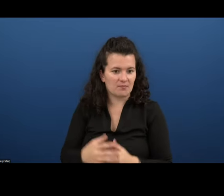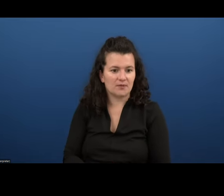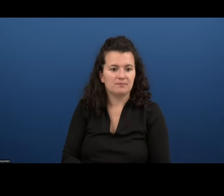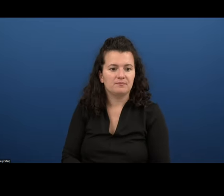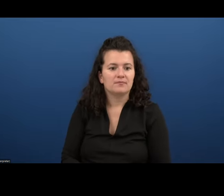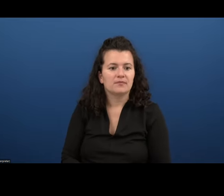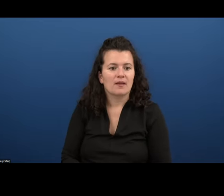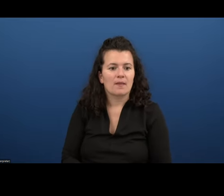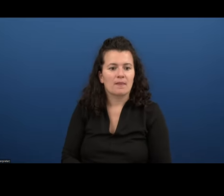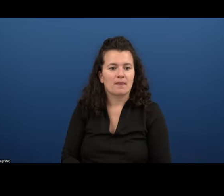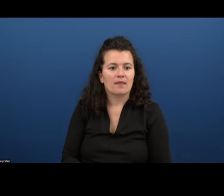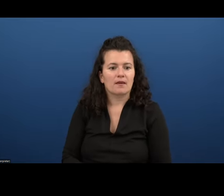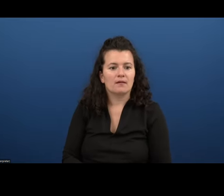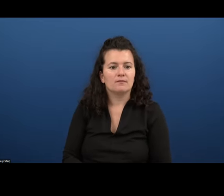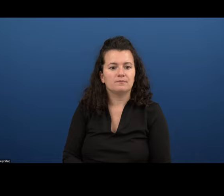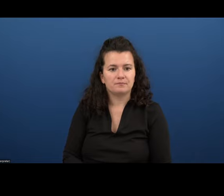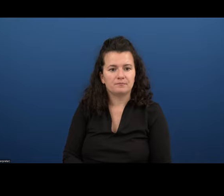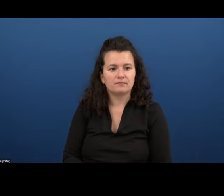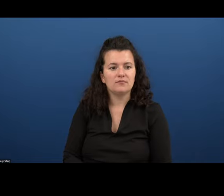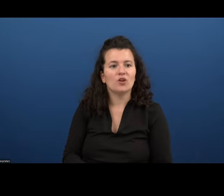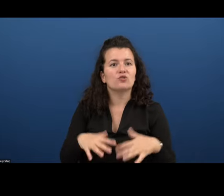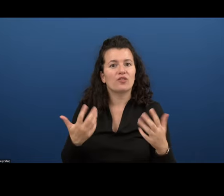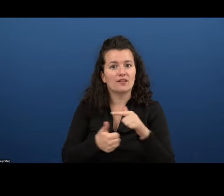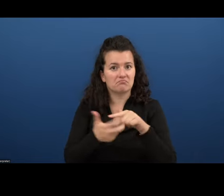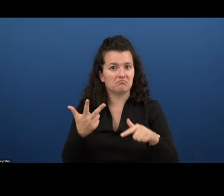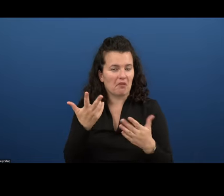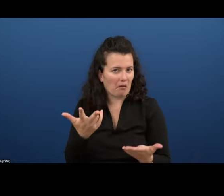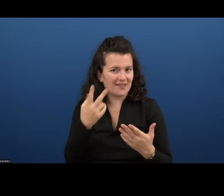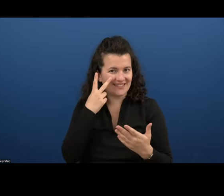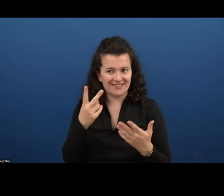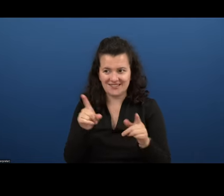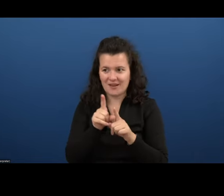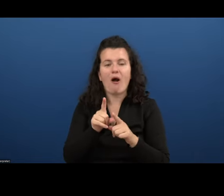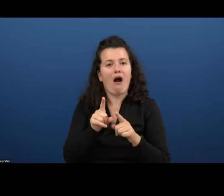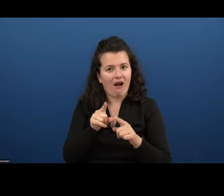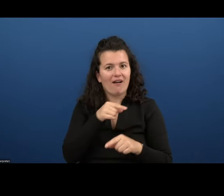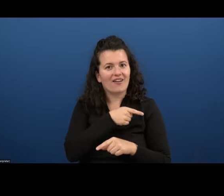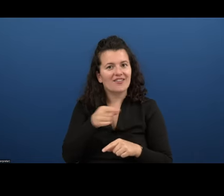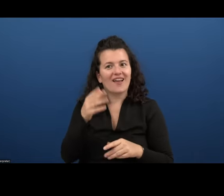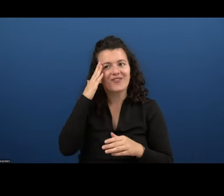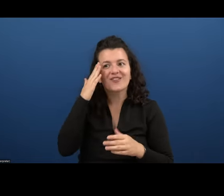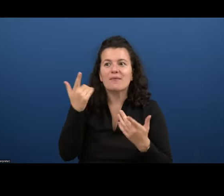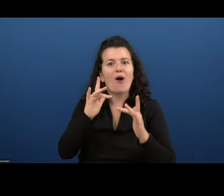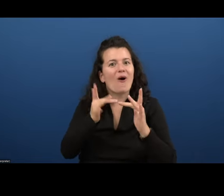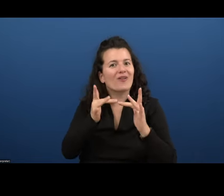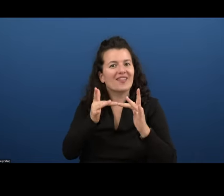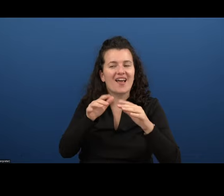created in the digital economy. 14:32:14 And so, as an organization that is passionate about including people and passionate about skills.